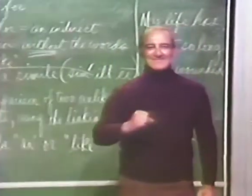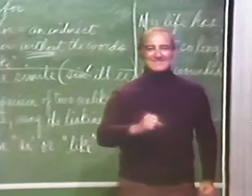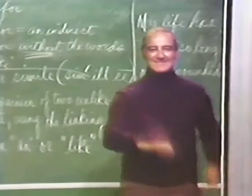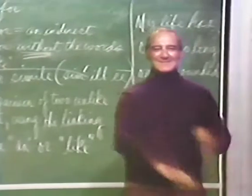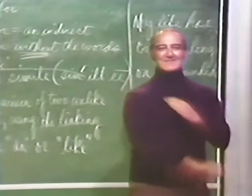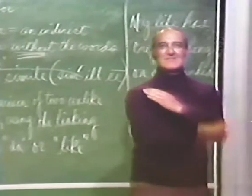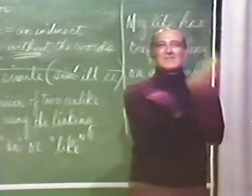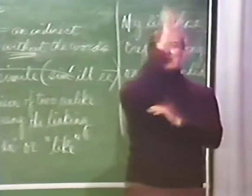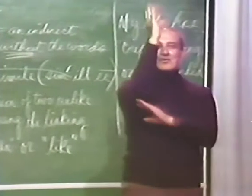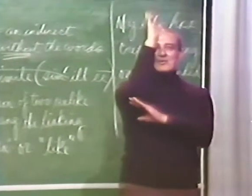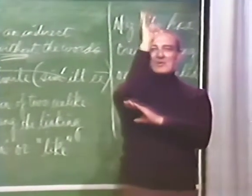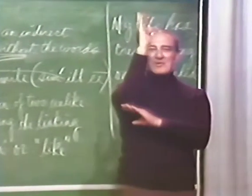WELL, WELL...